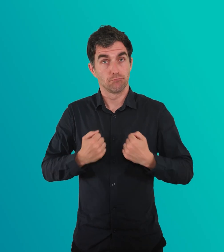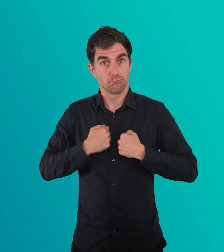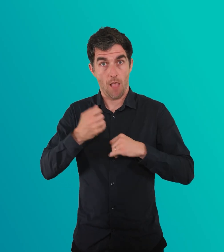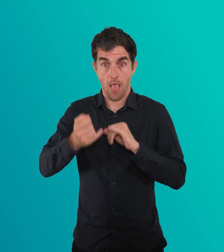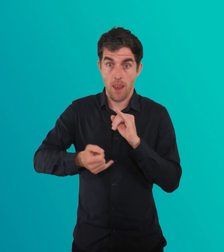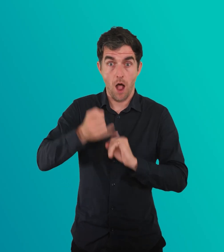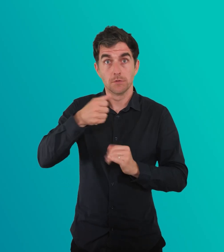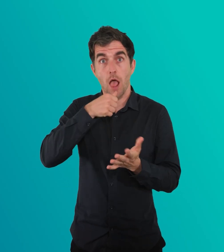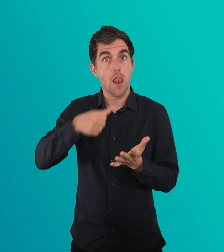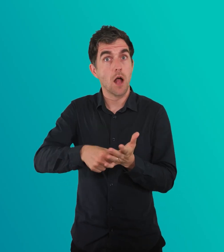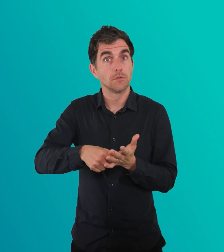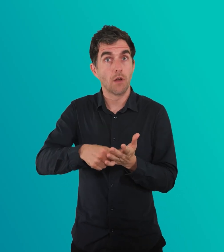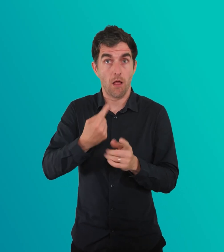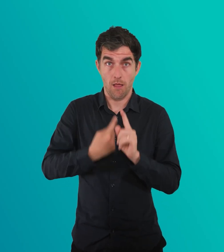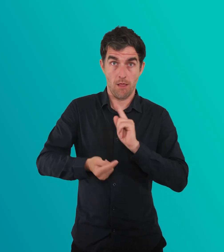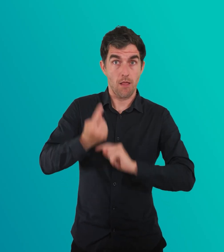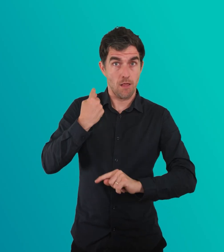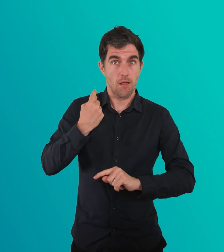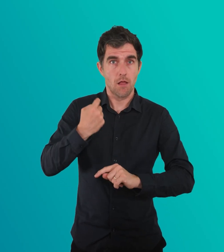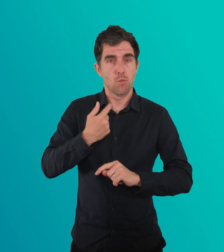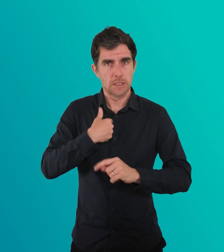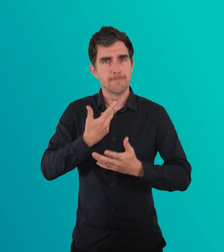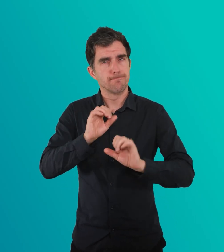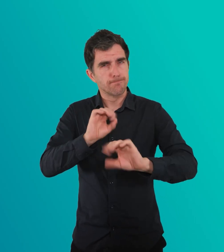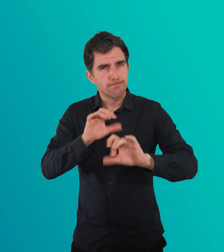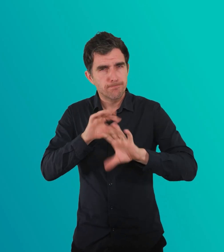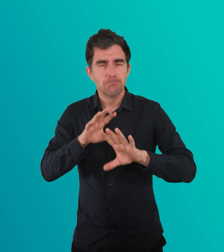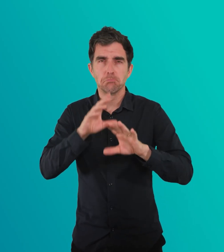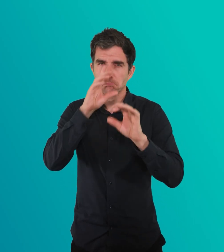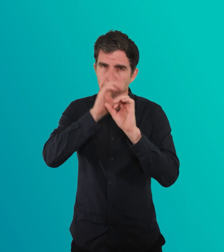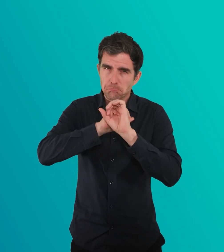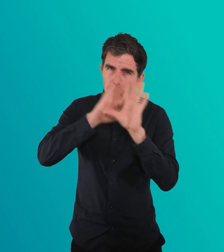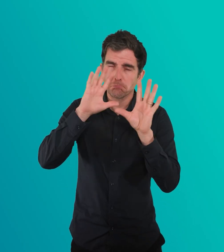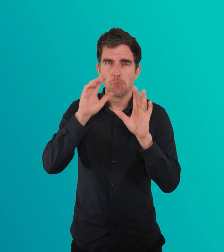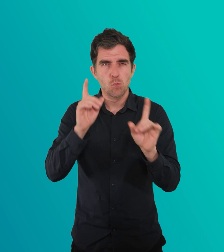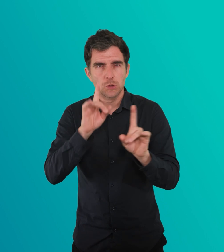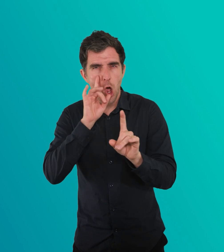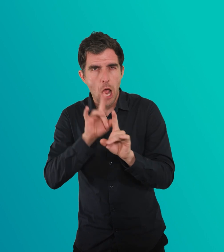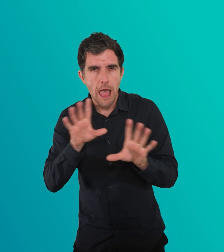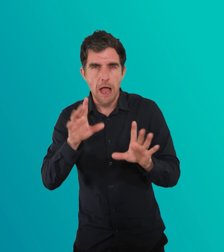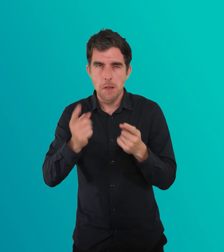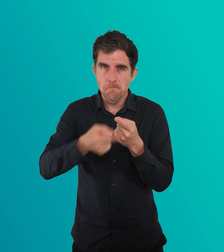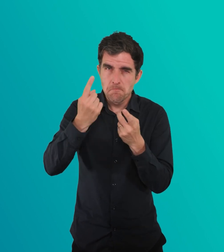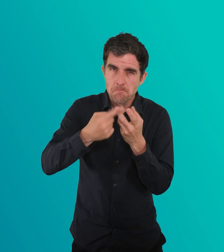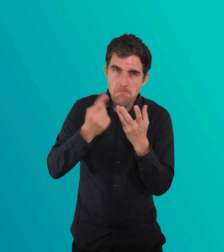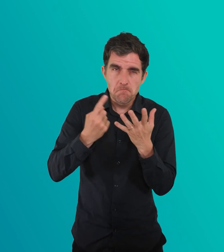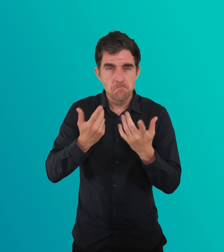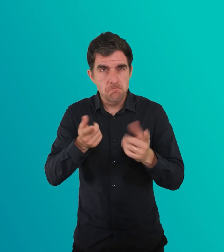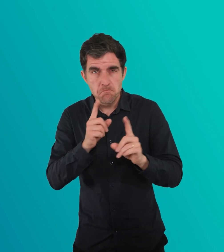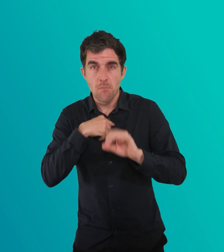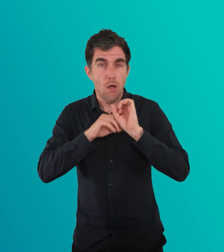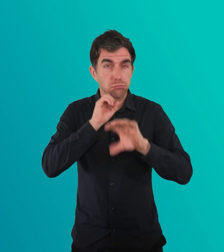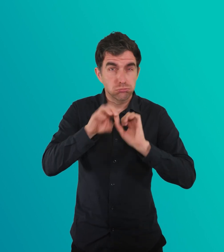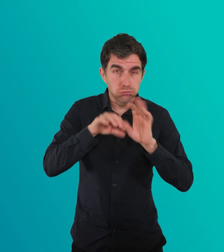In our last letter, we provided an overview of what this looks like and told you that as well as the Call for Evidence,